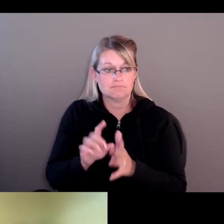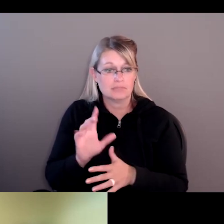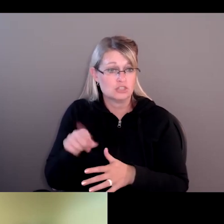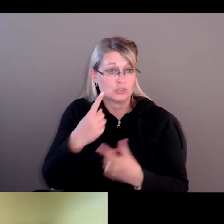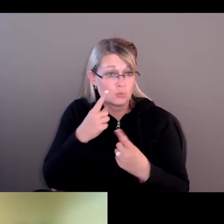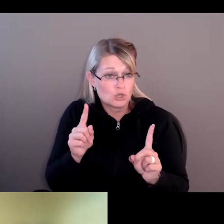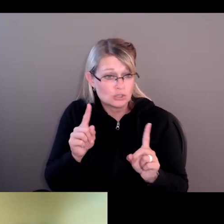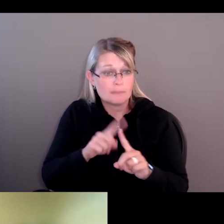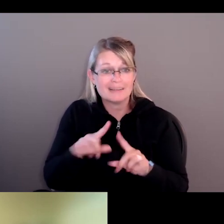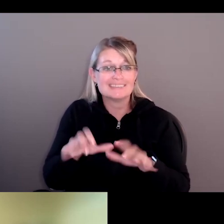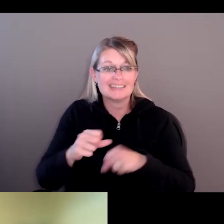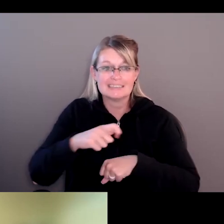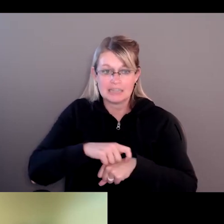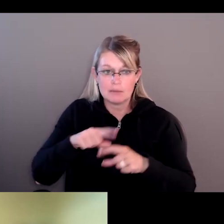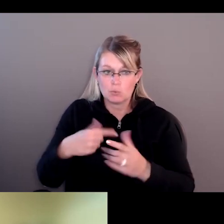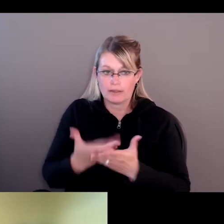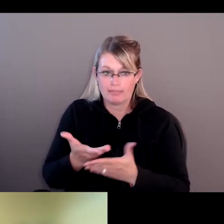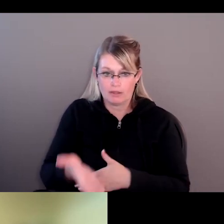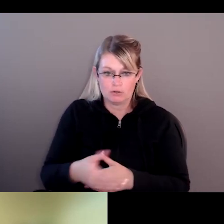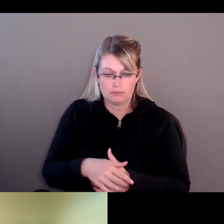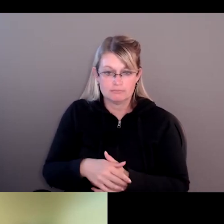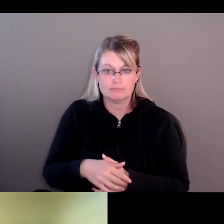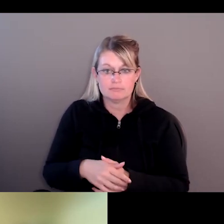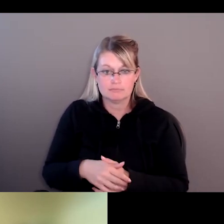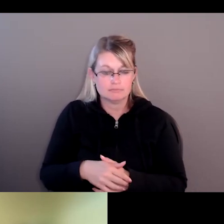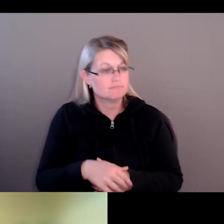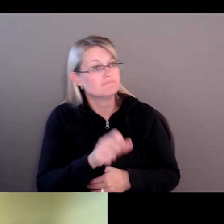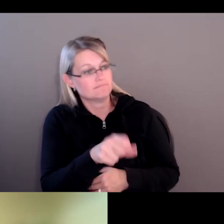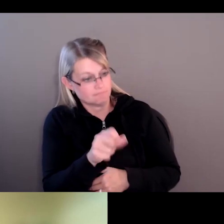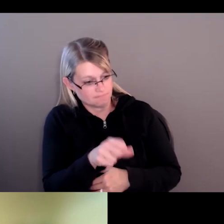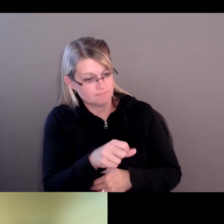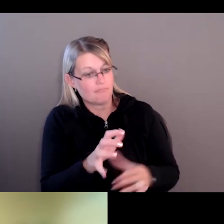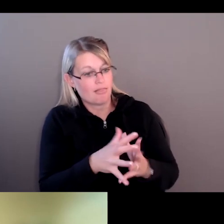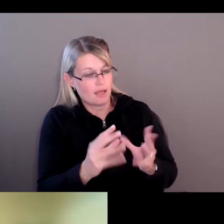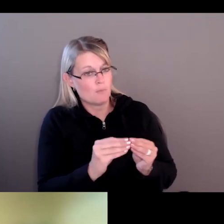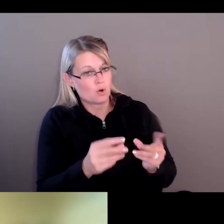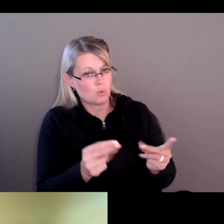But it's going to take time to get there. >> Rob: It's a lot quicker if how you figure